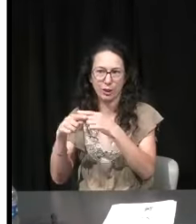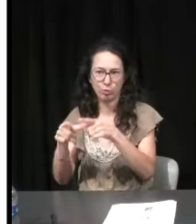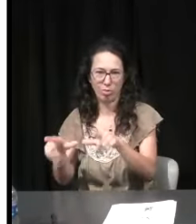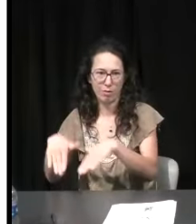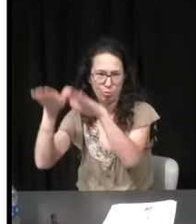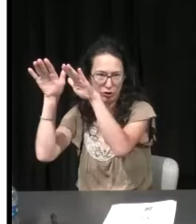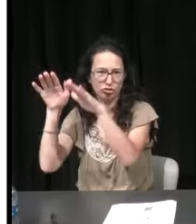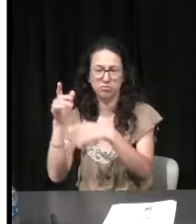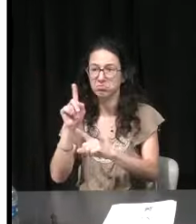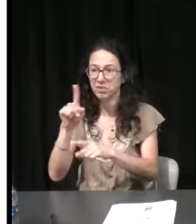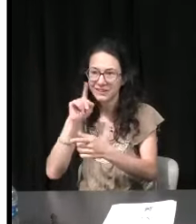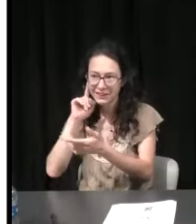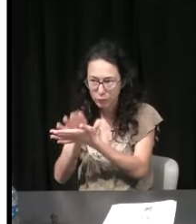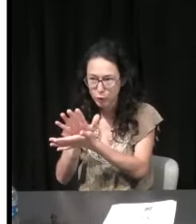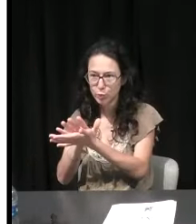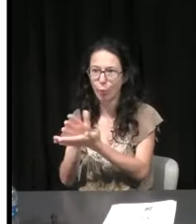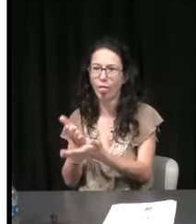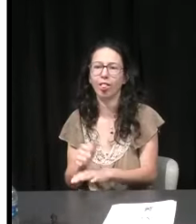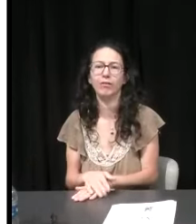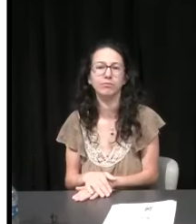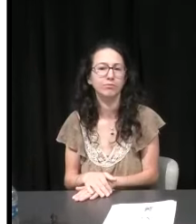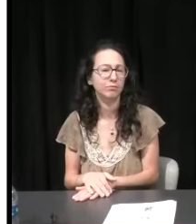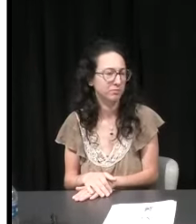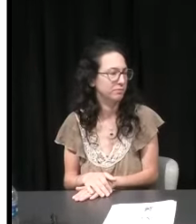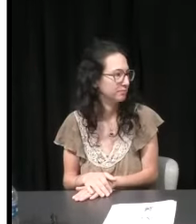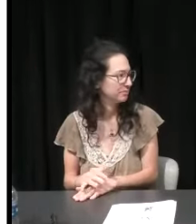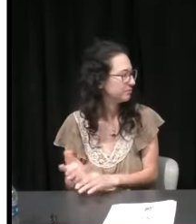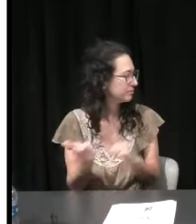luckily we were able to have full access to language growing up and went to a deaf